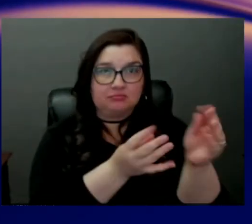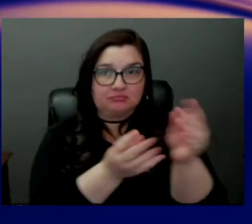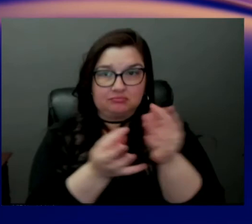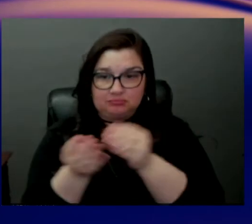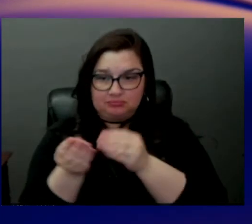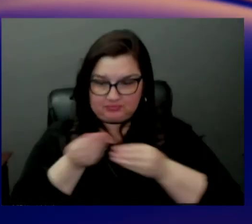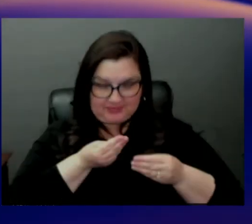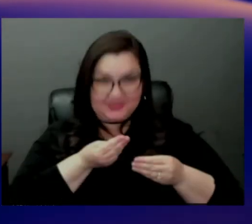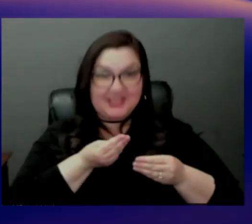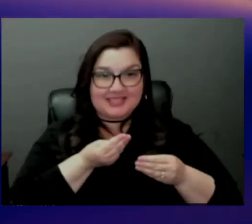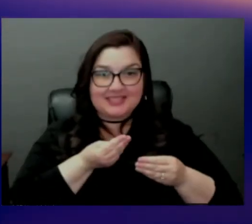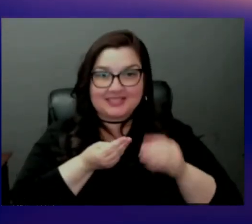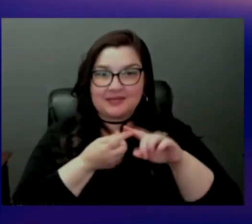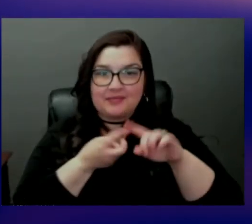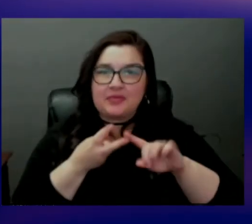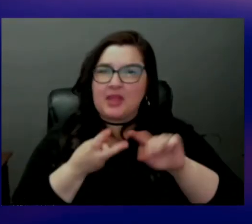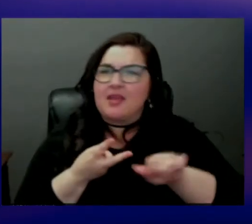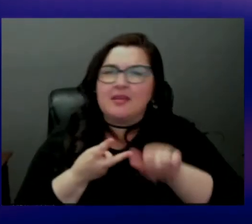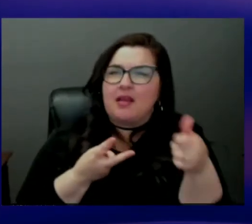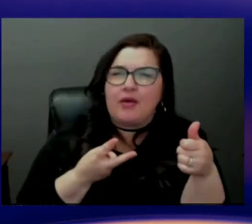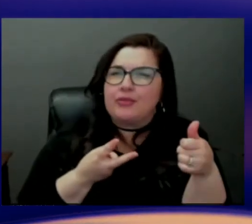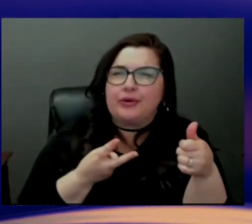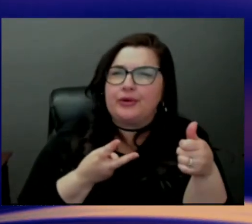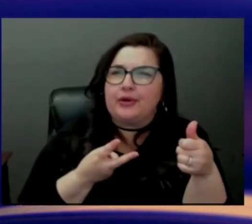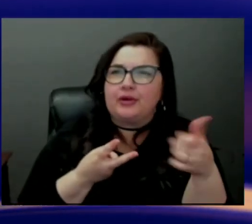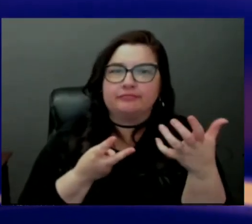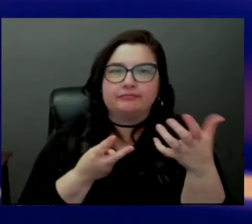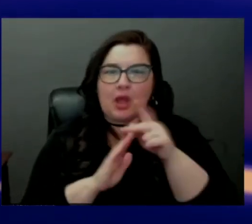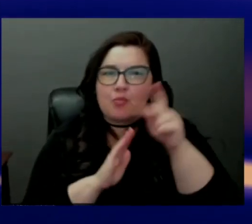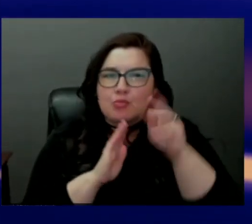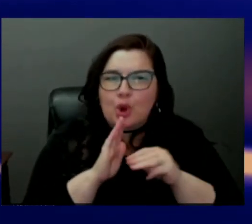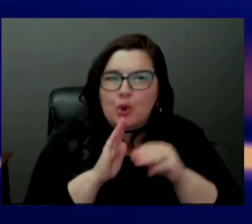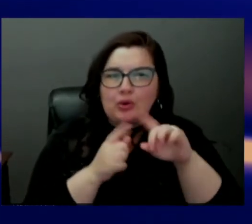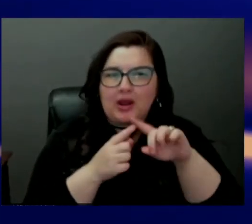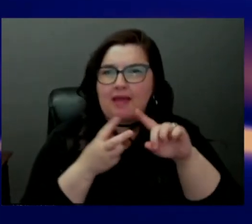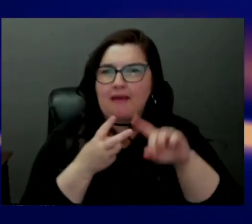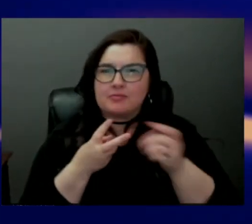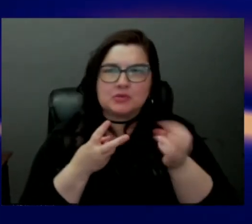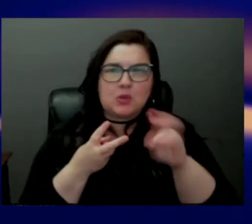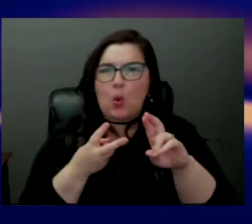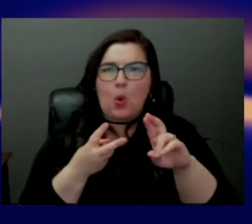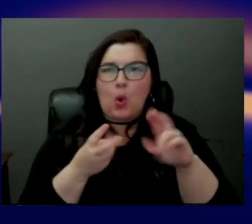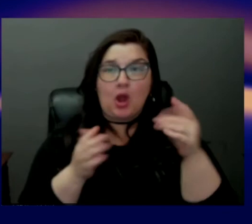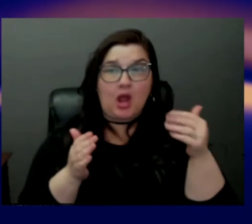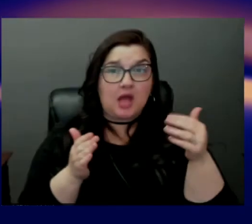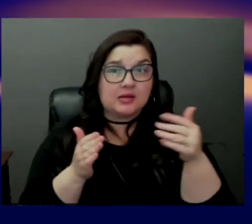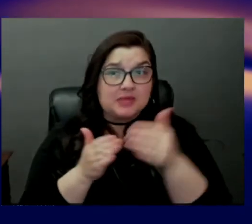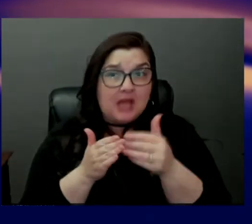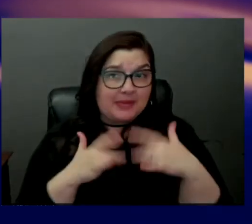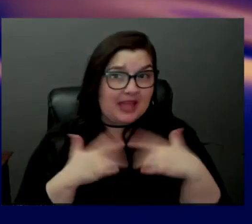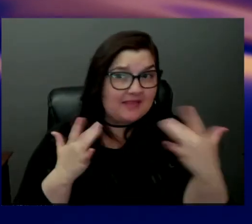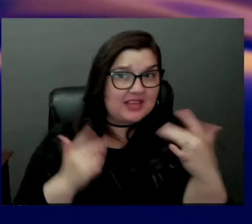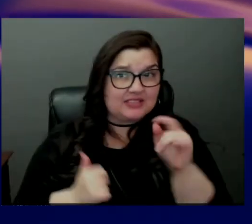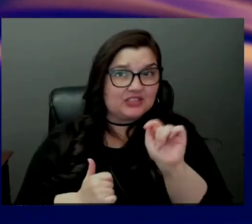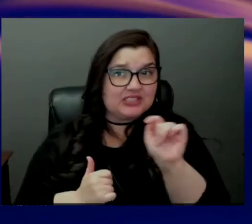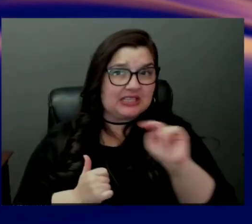Any other programs, or upcoming events for T and C that you'd like to tell the audience about?